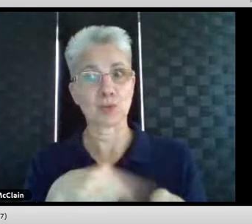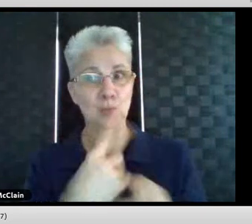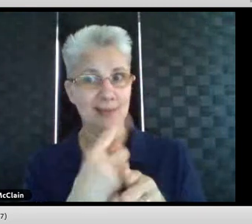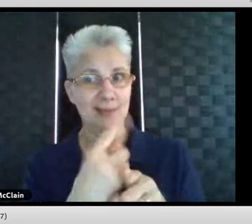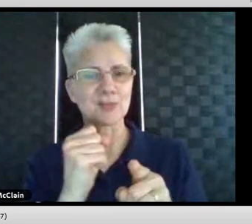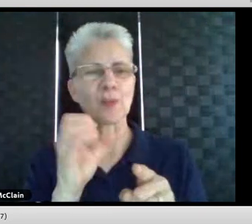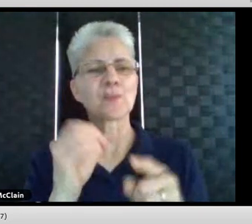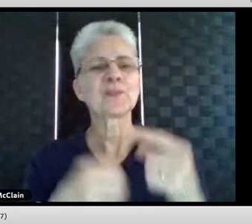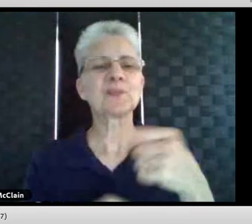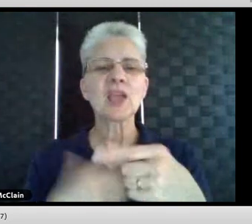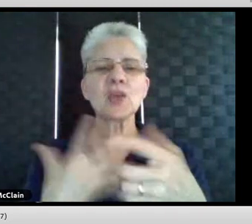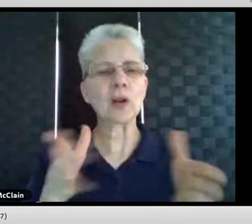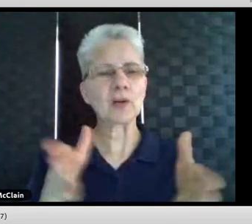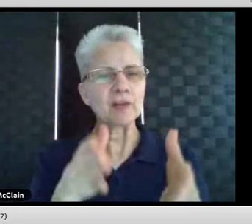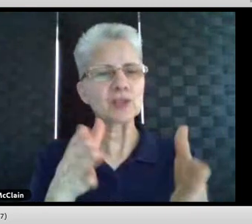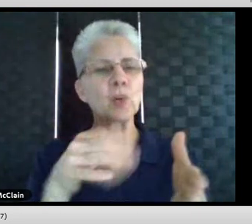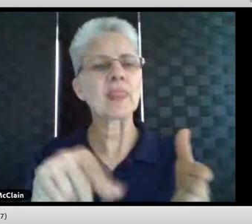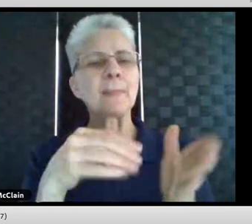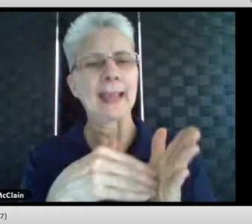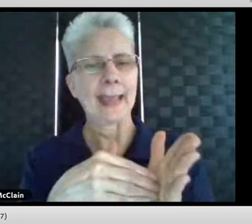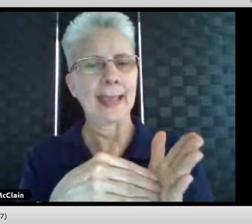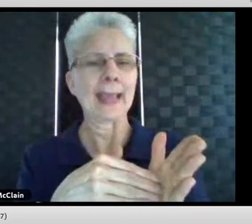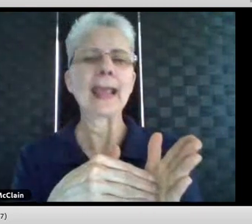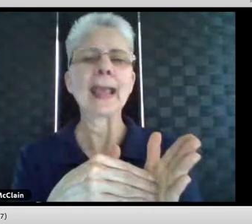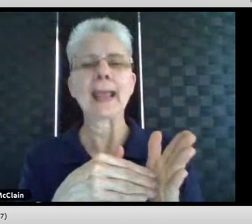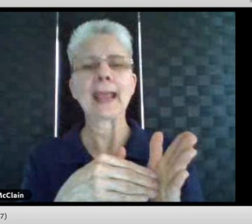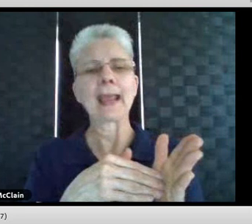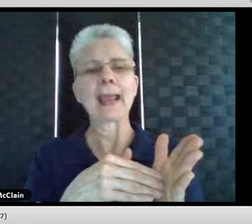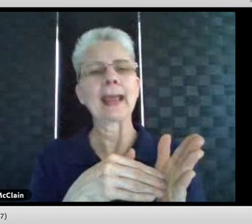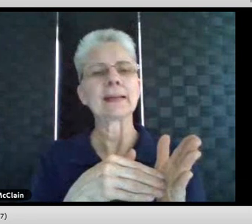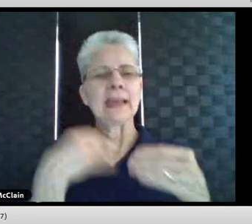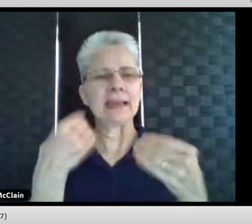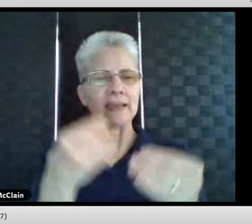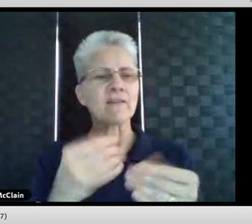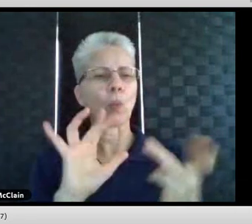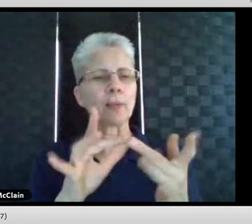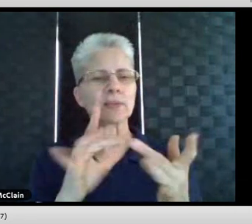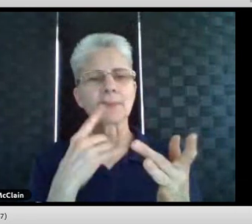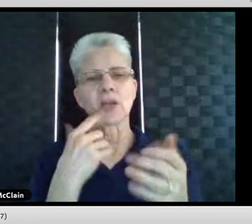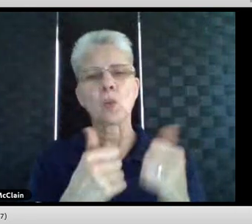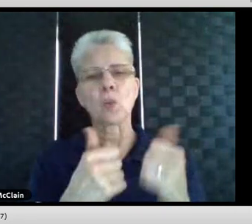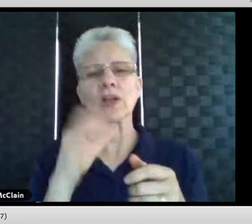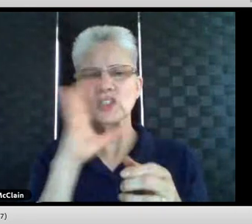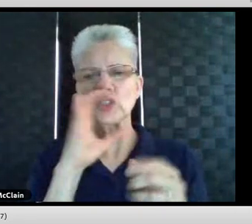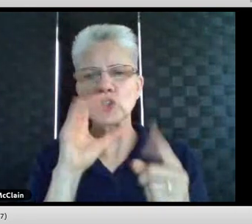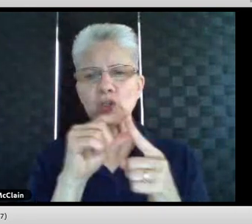And so then you want to reassure the patron again. You give them a website. You tell them what search terms you used,